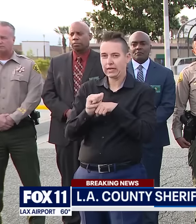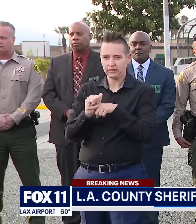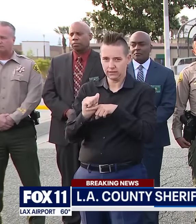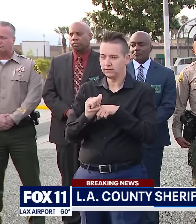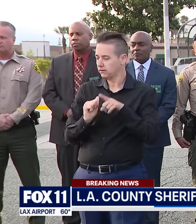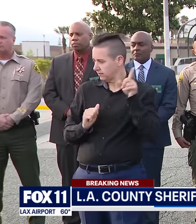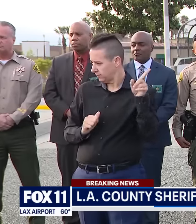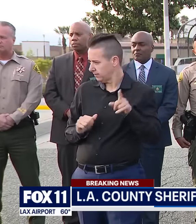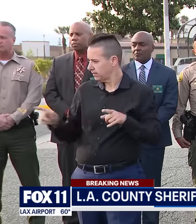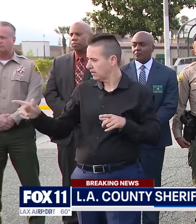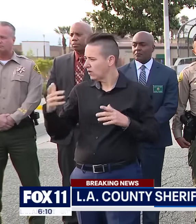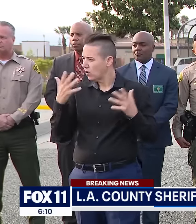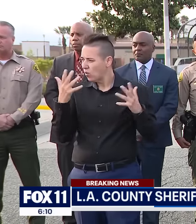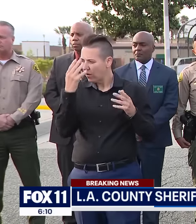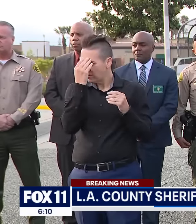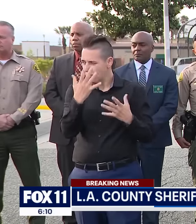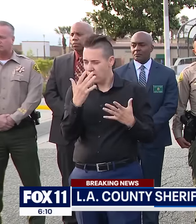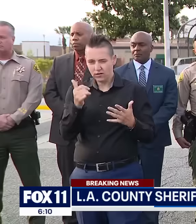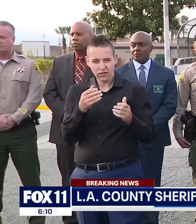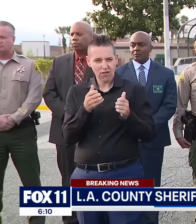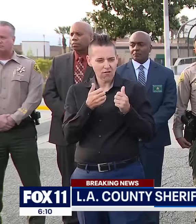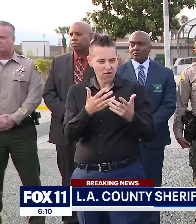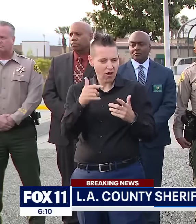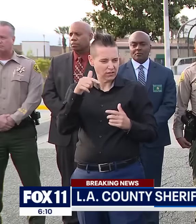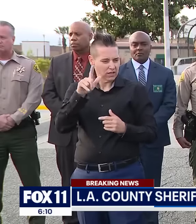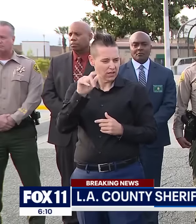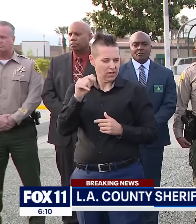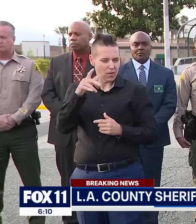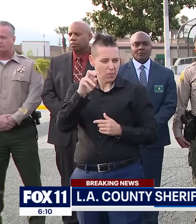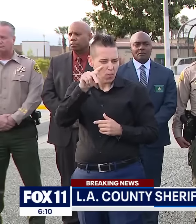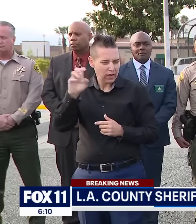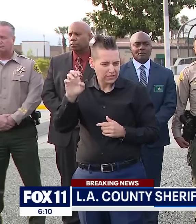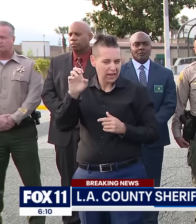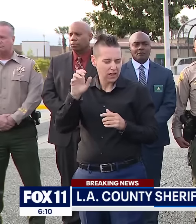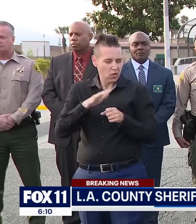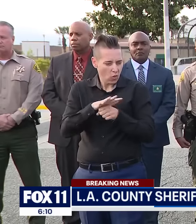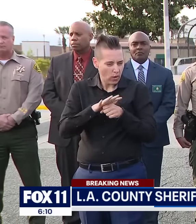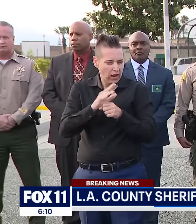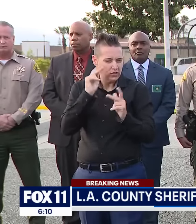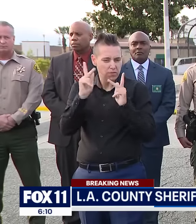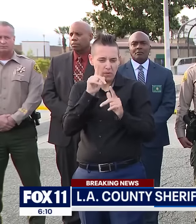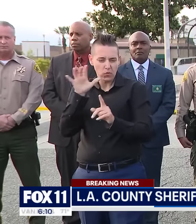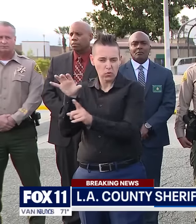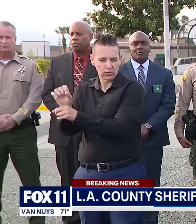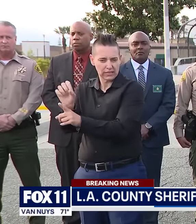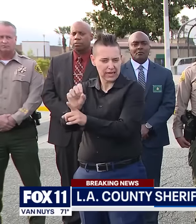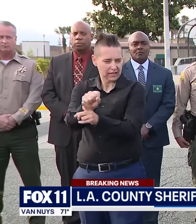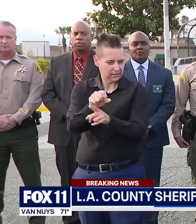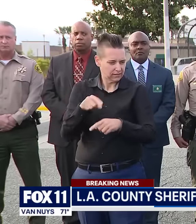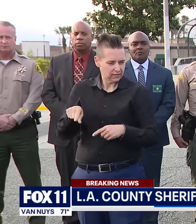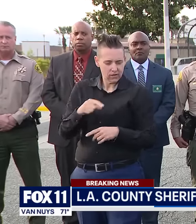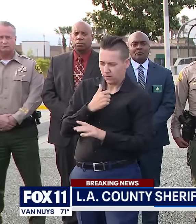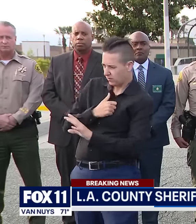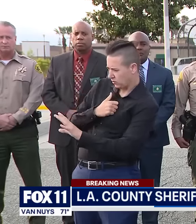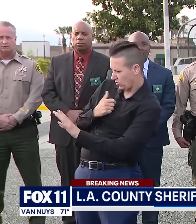motorcycles, LA County Sheriff's Department, motorcycle in